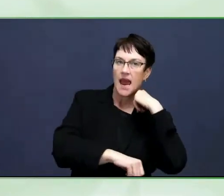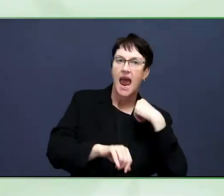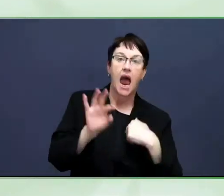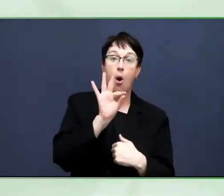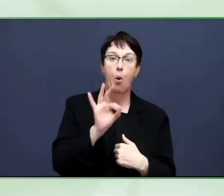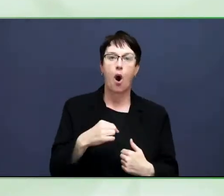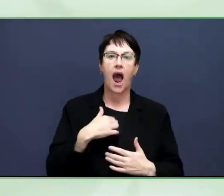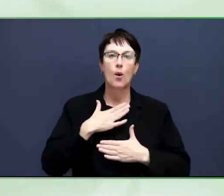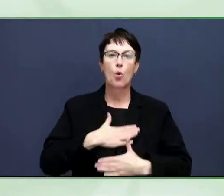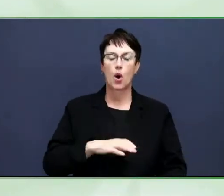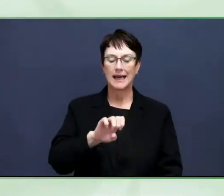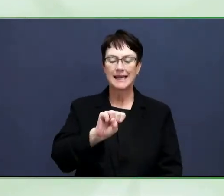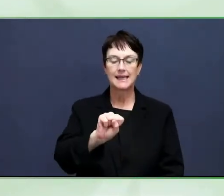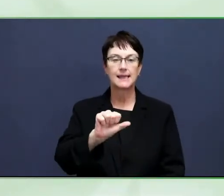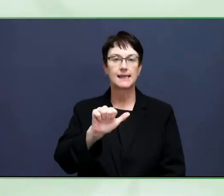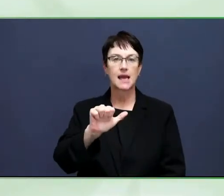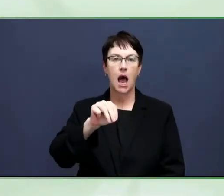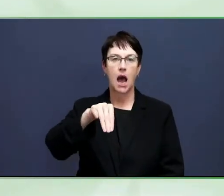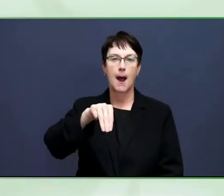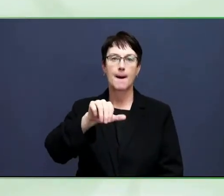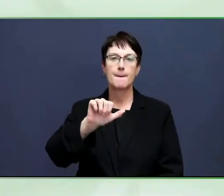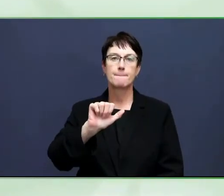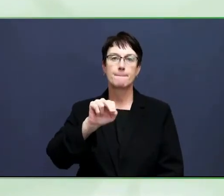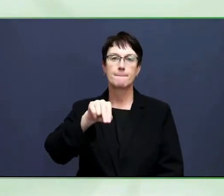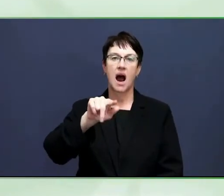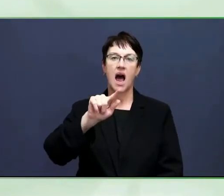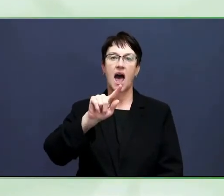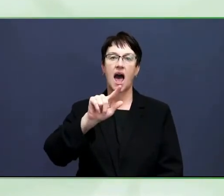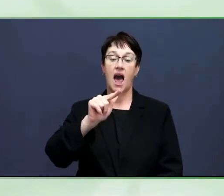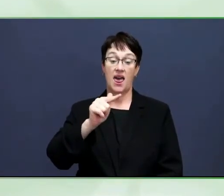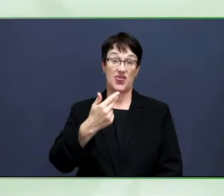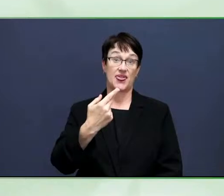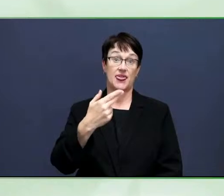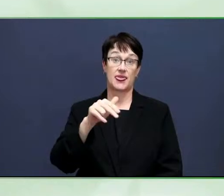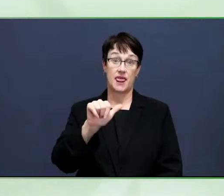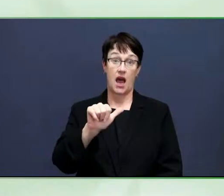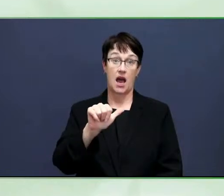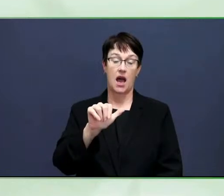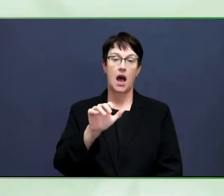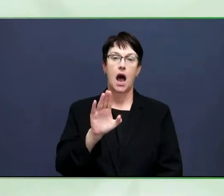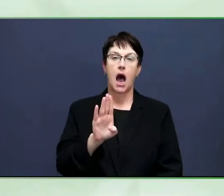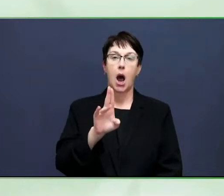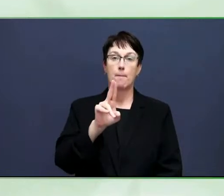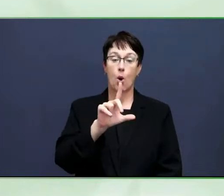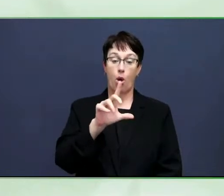I can't pronounce your surname. Can you pronounce it for me?